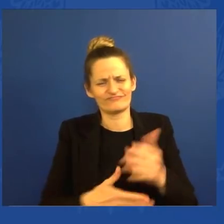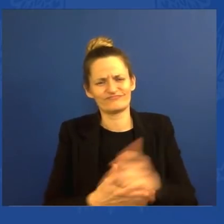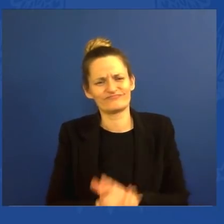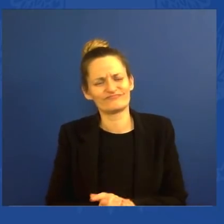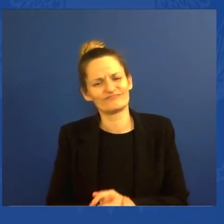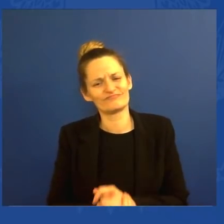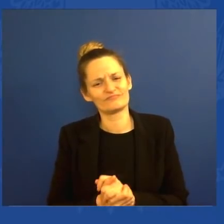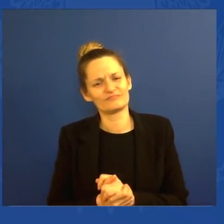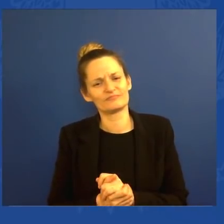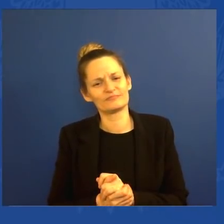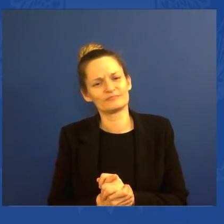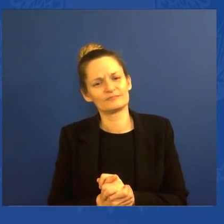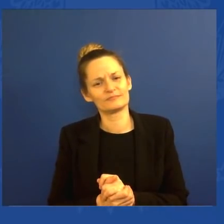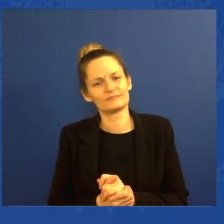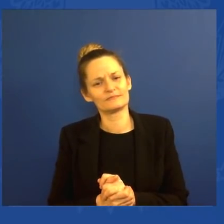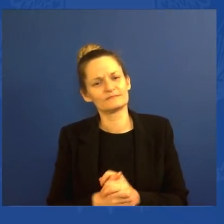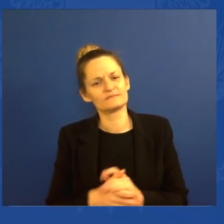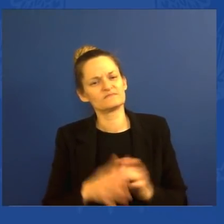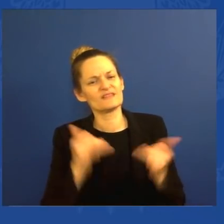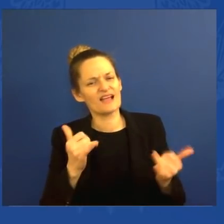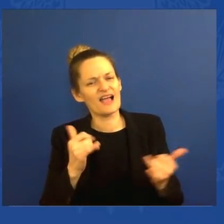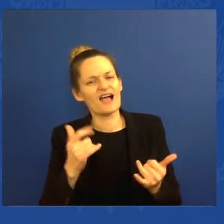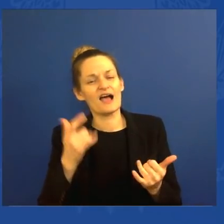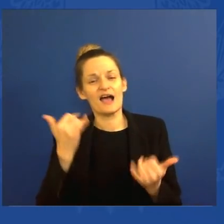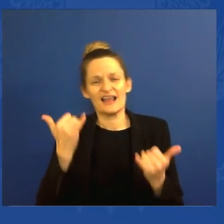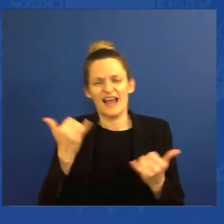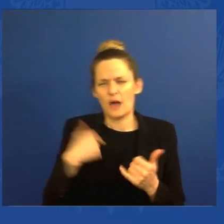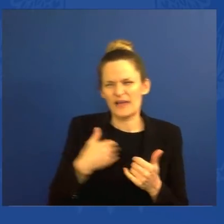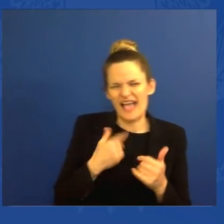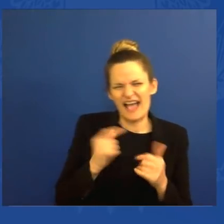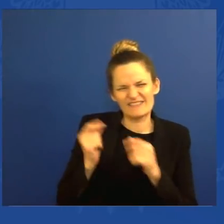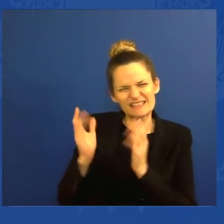and I'm not going to be able to stay with you the whole time we're here.